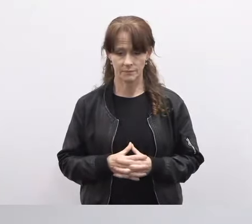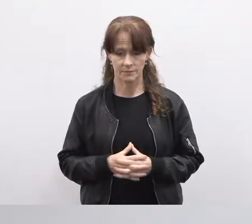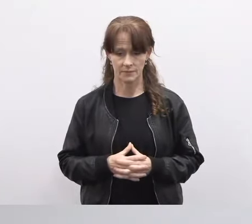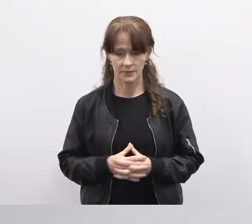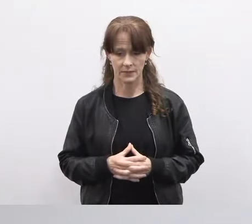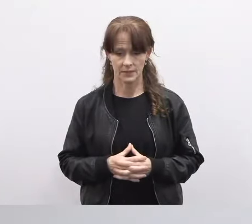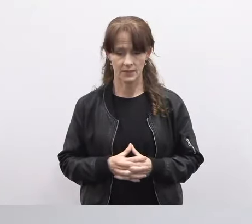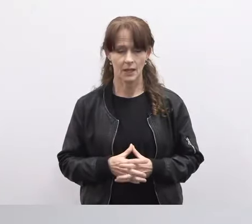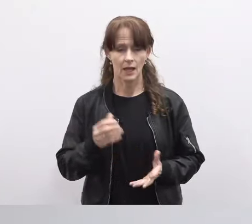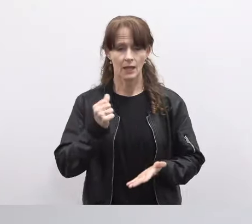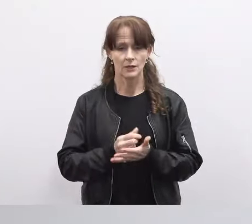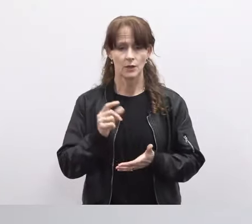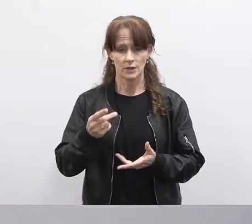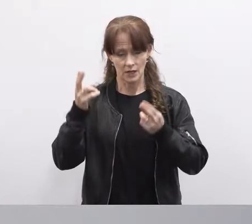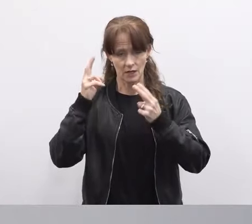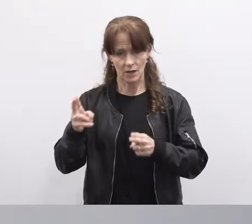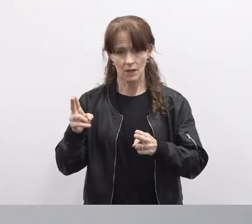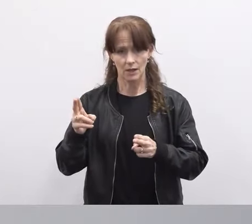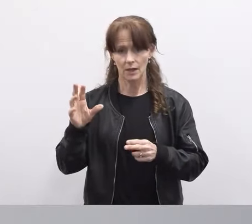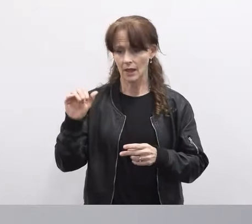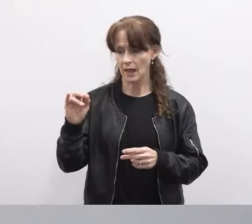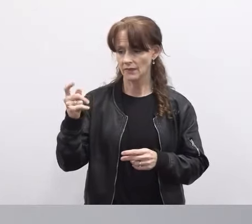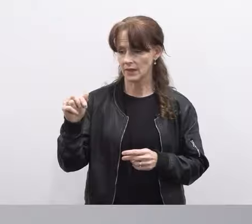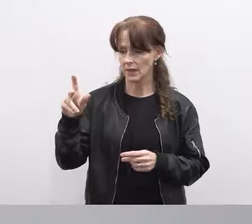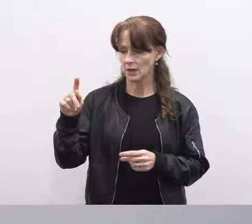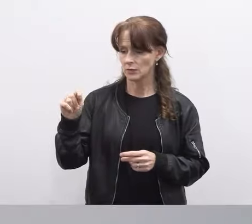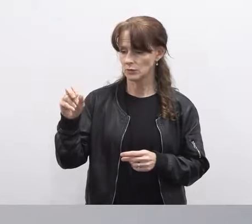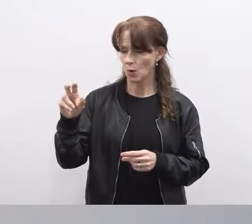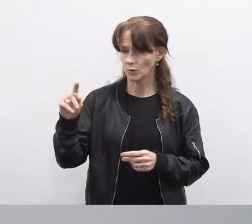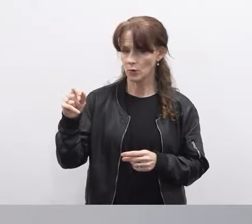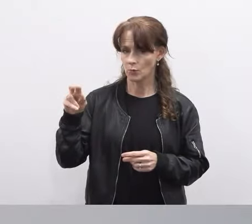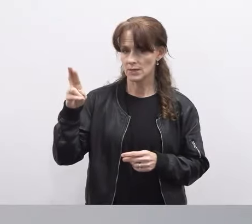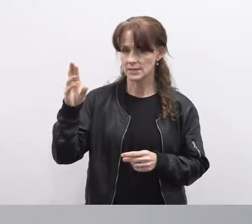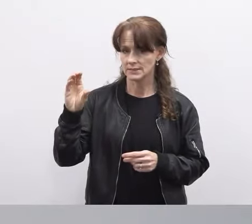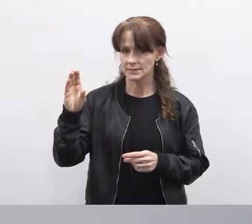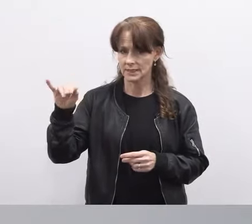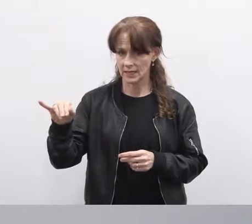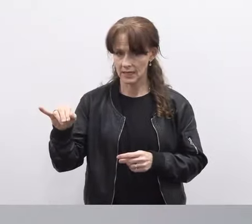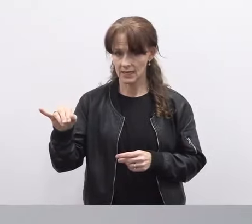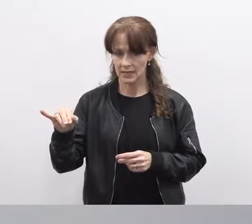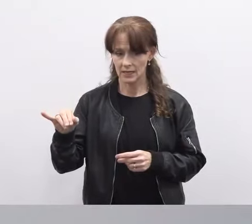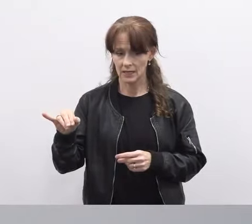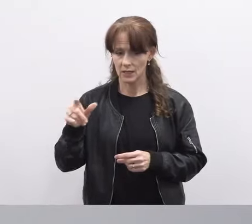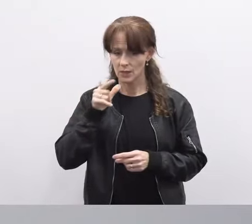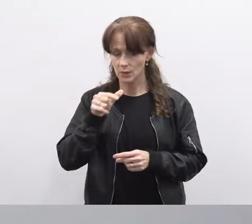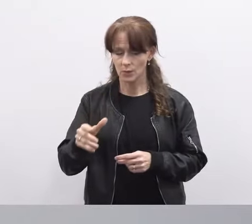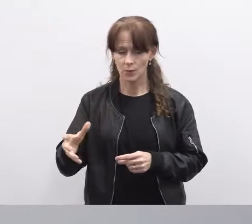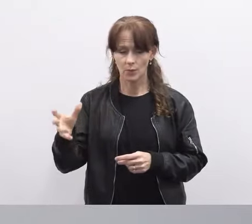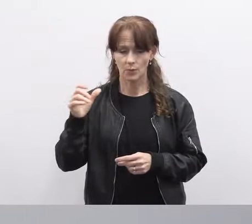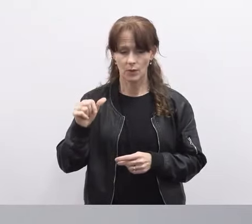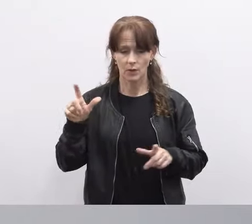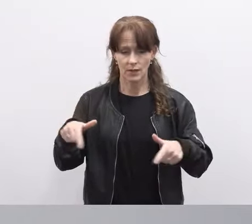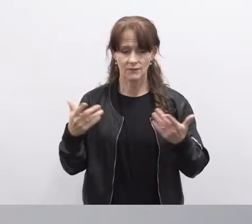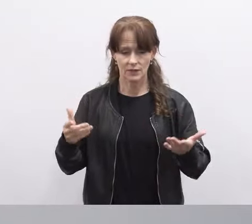I like to adjourn this meeting in honor of Anthony Tor DeRisi, who lived here in Long Beach,